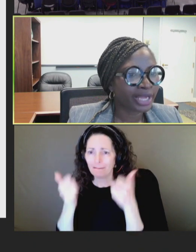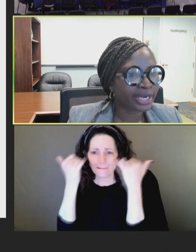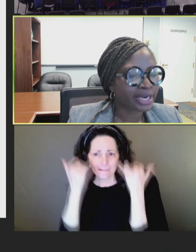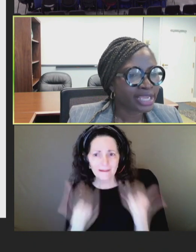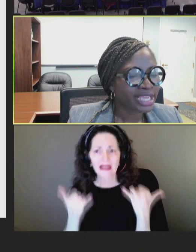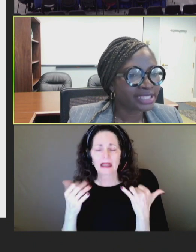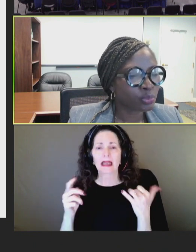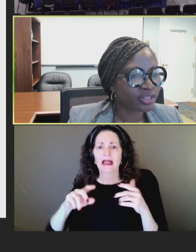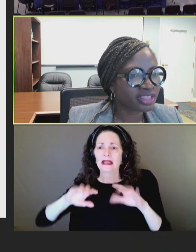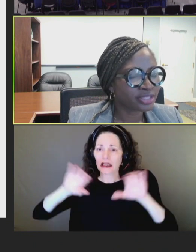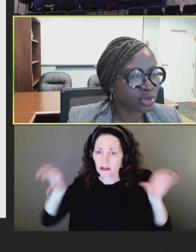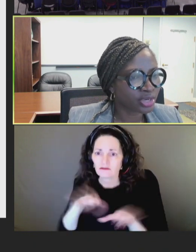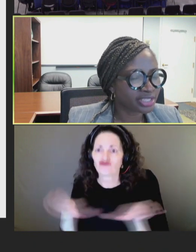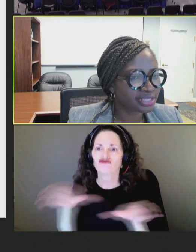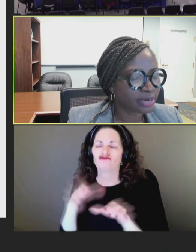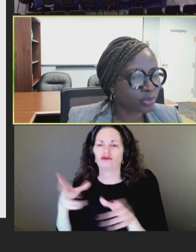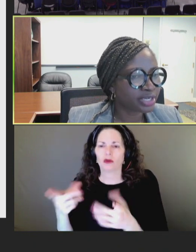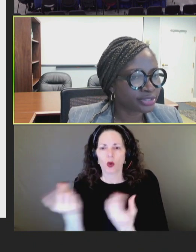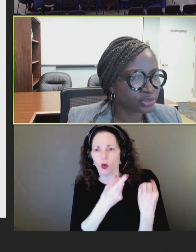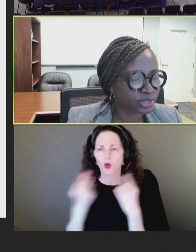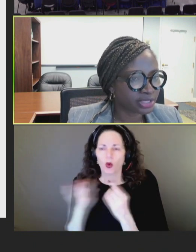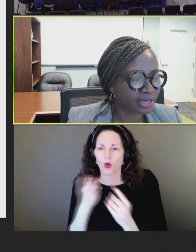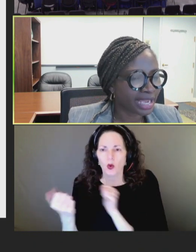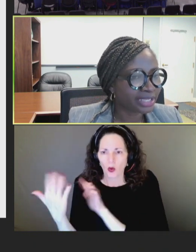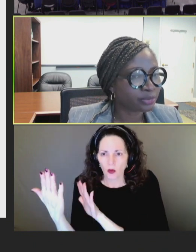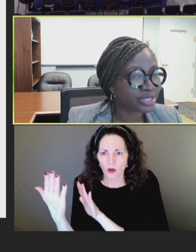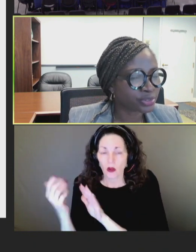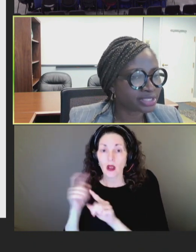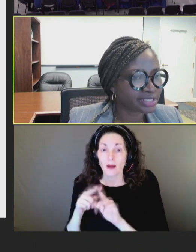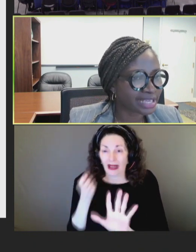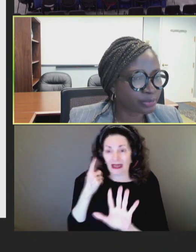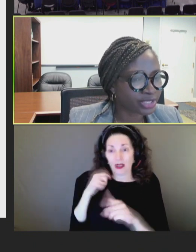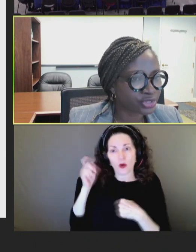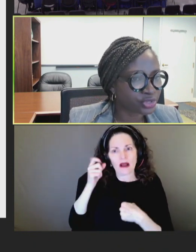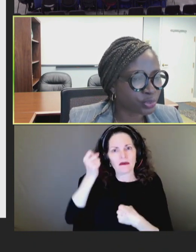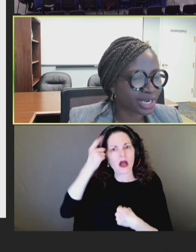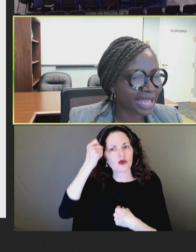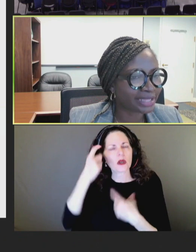But it's one thing to understand what needs to be done and the resources that we need to do it and